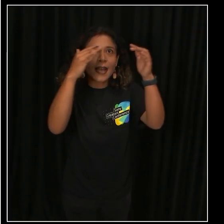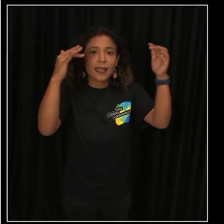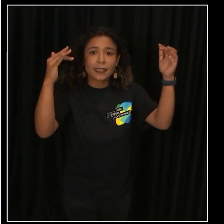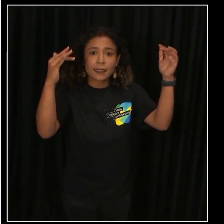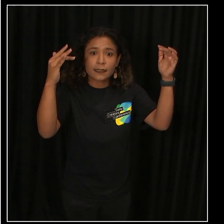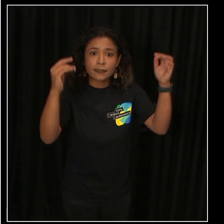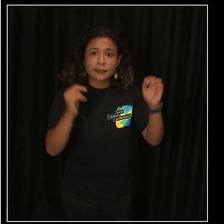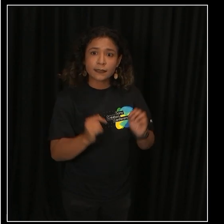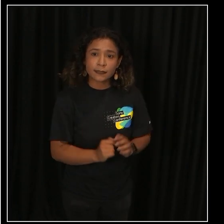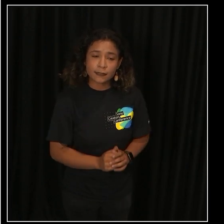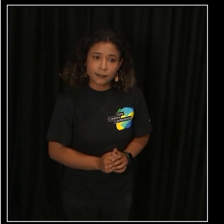in the atmosphere?